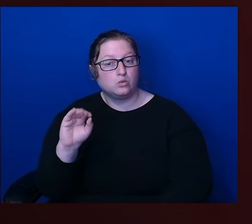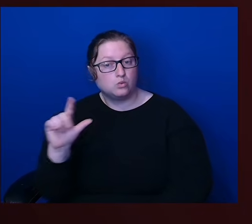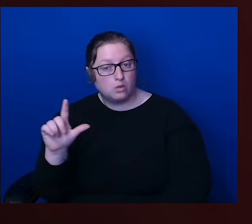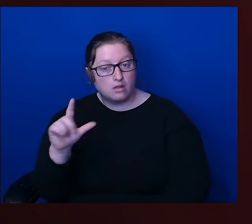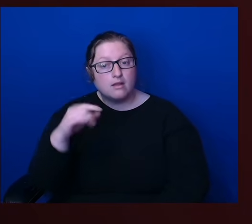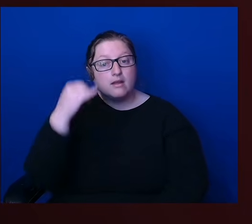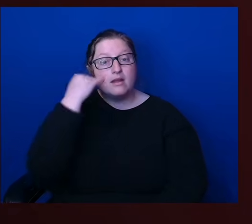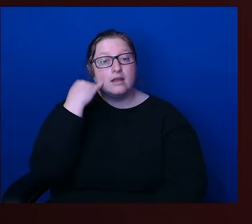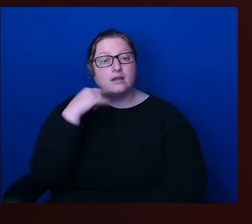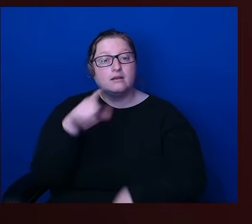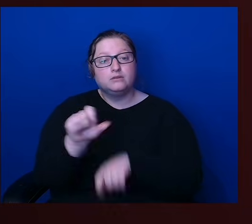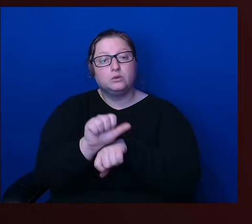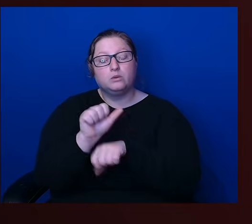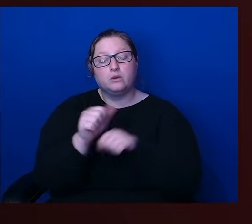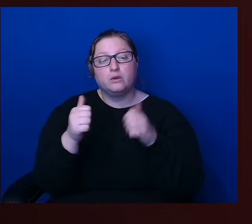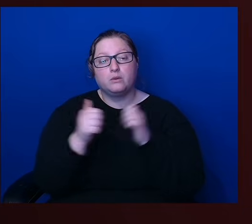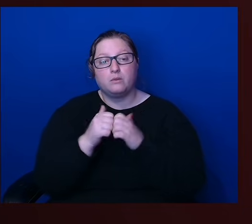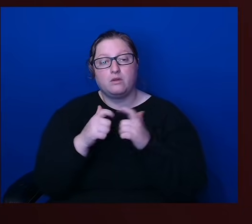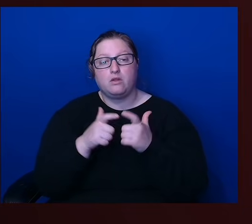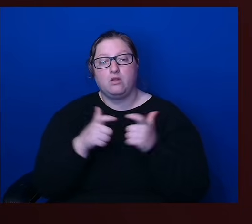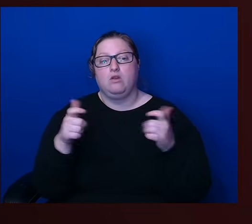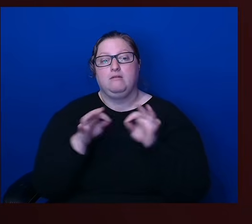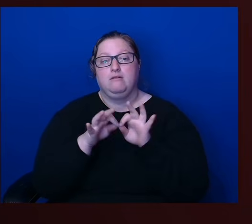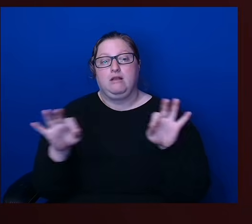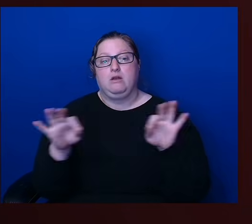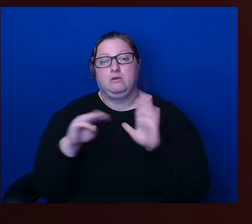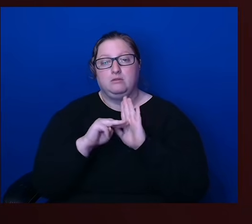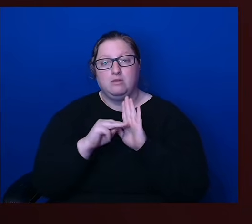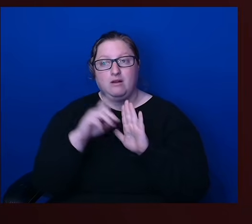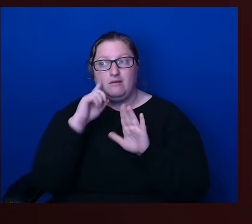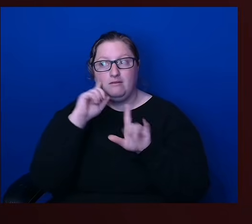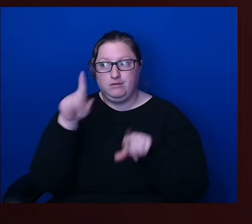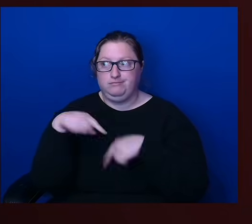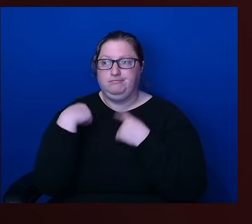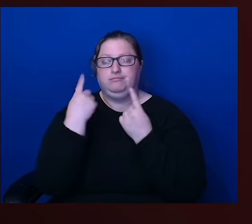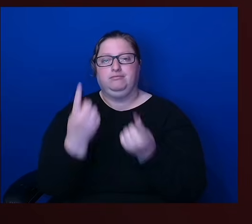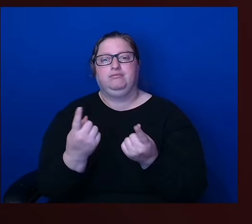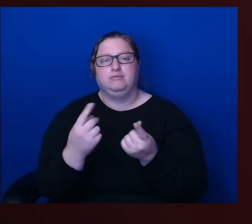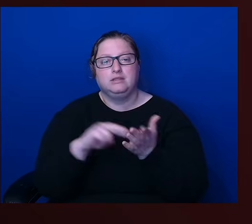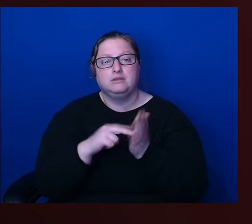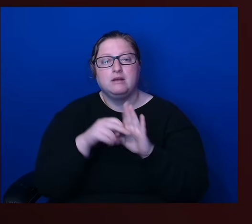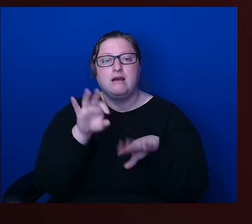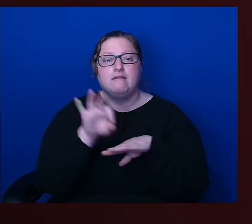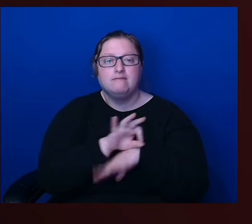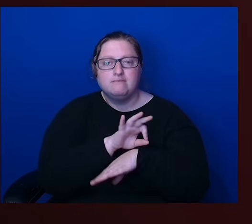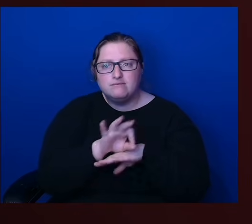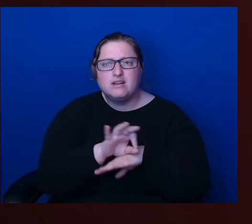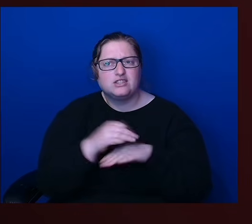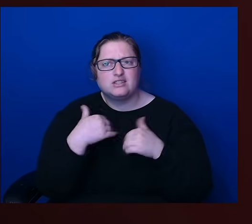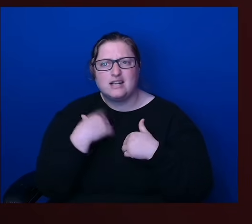with large-language models for some time, Functions was a thing that came out and it was like you could pass